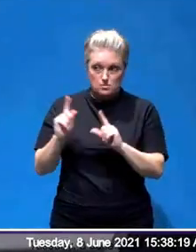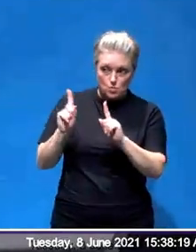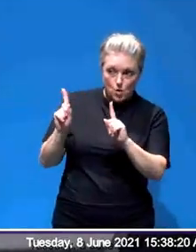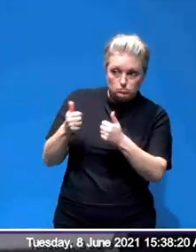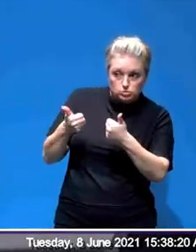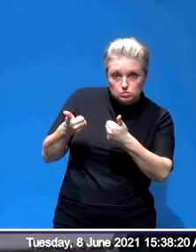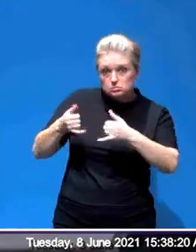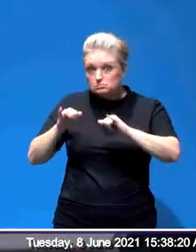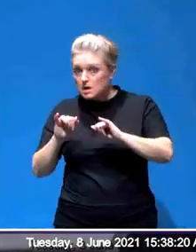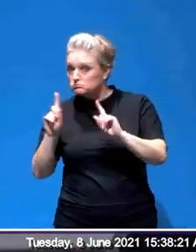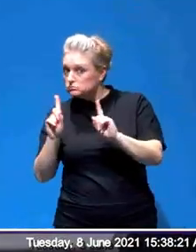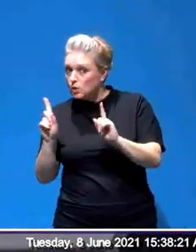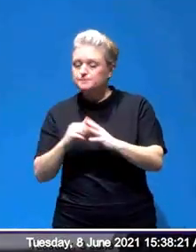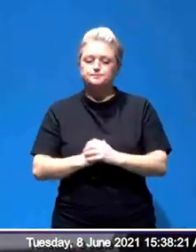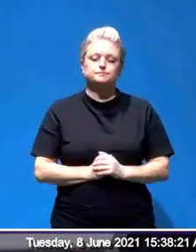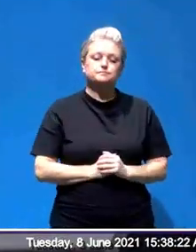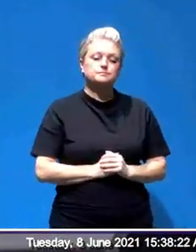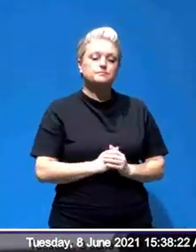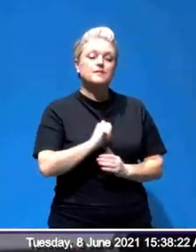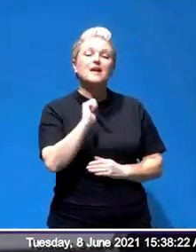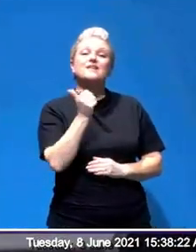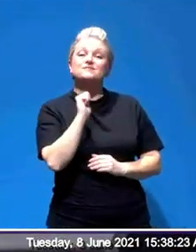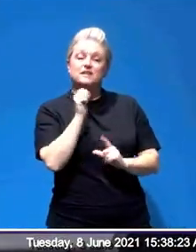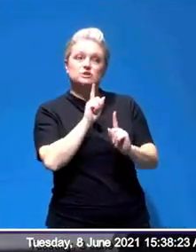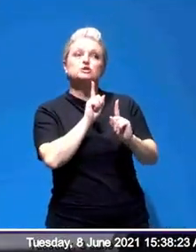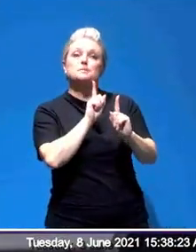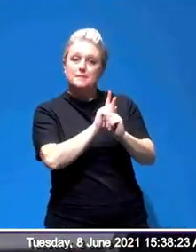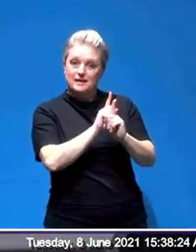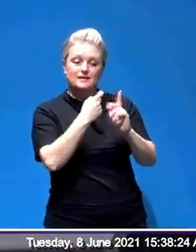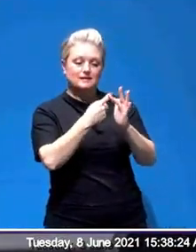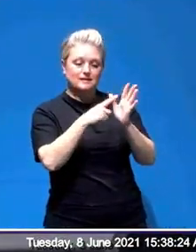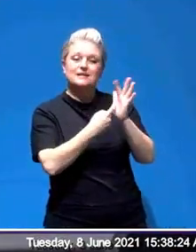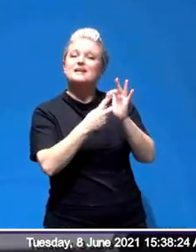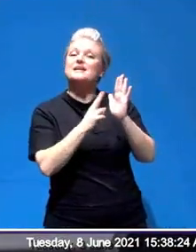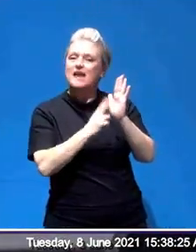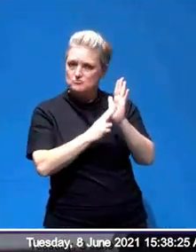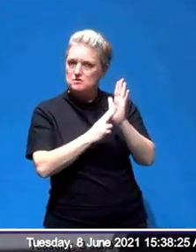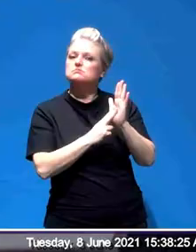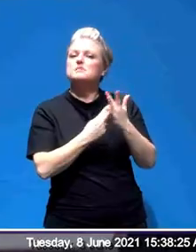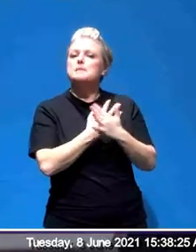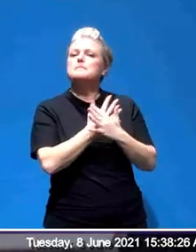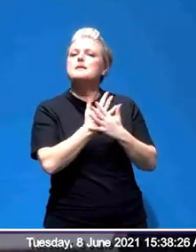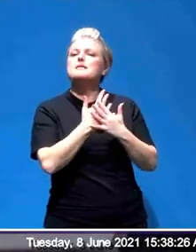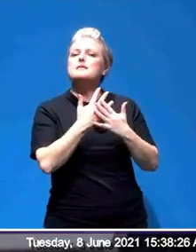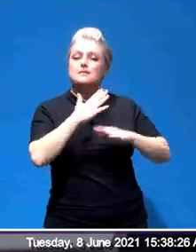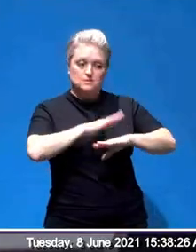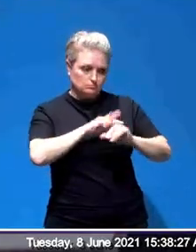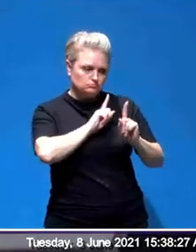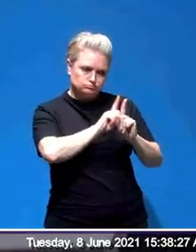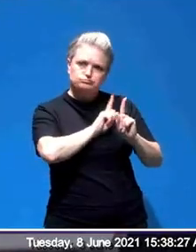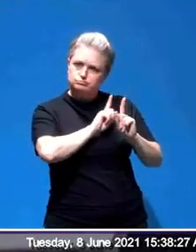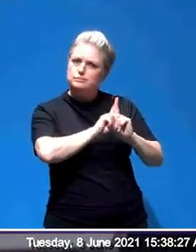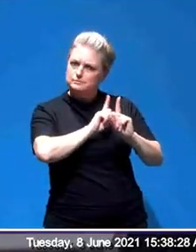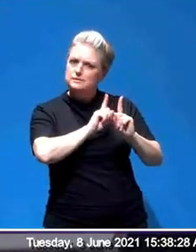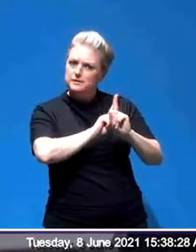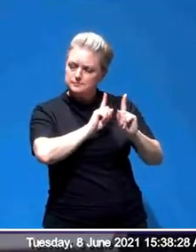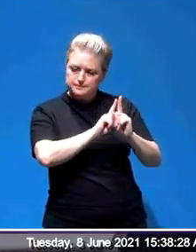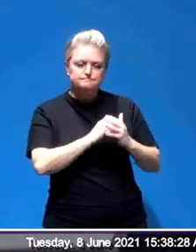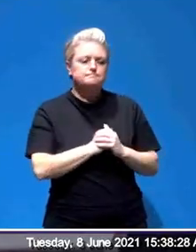I have met Karen many times through the unfortunate incidents that